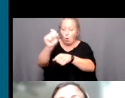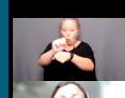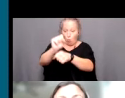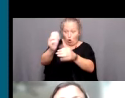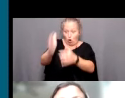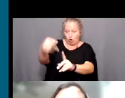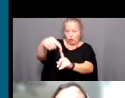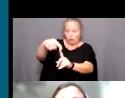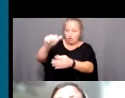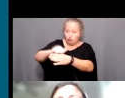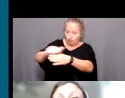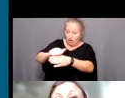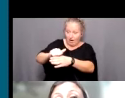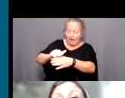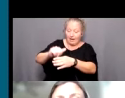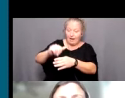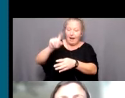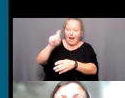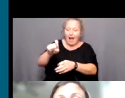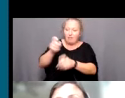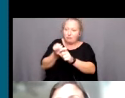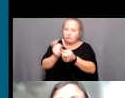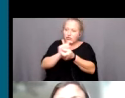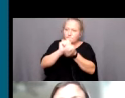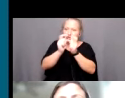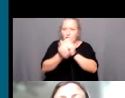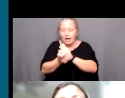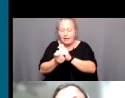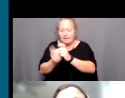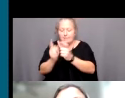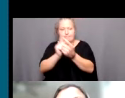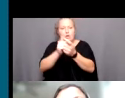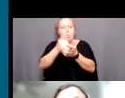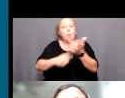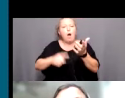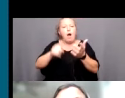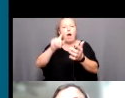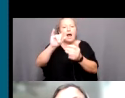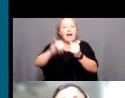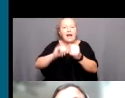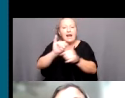trained or that need to evolve to meet industry need it is industry sectors